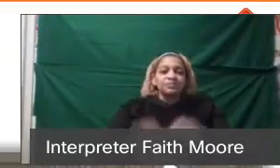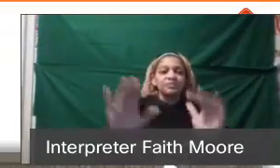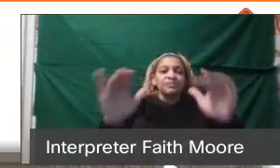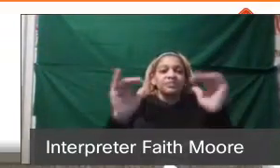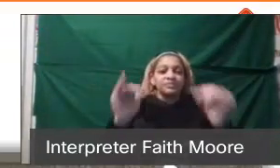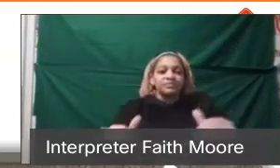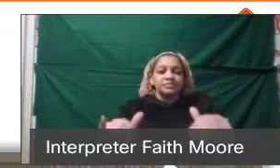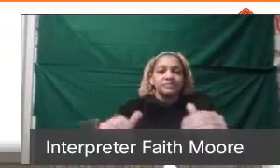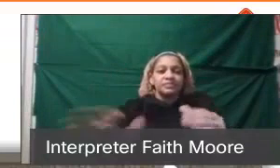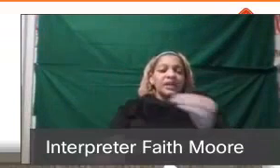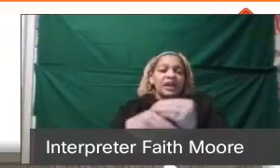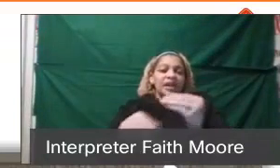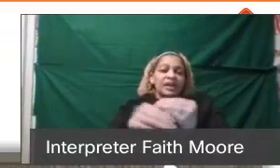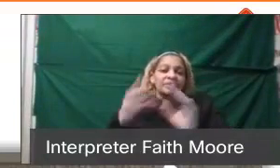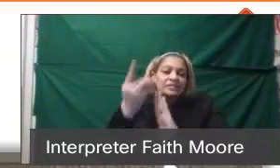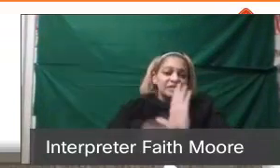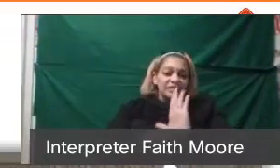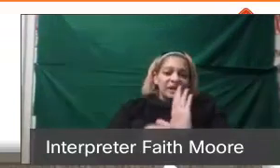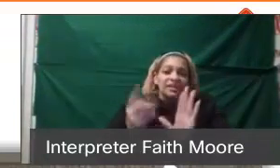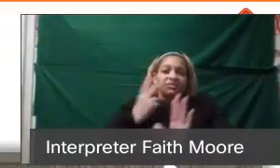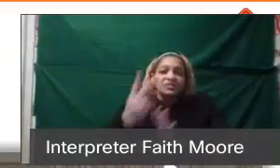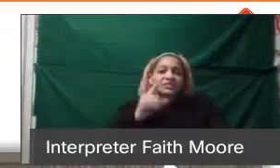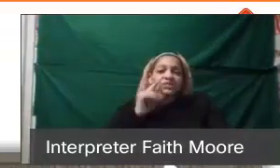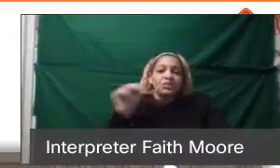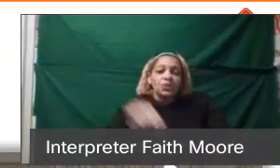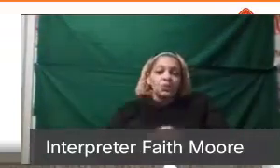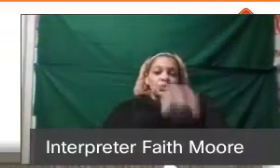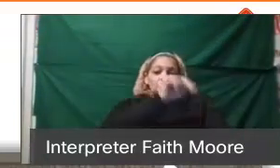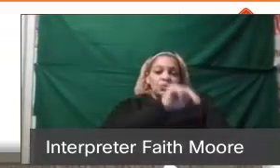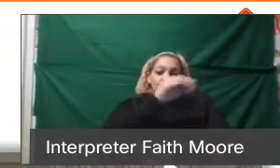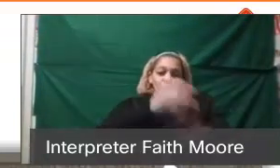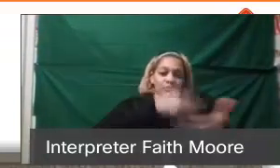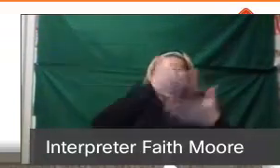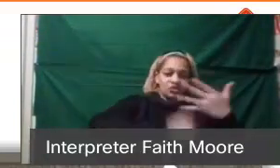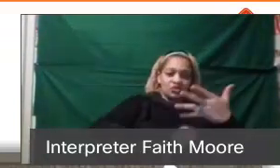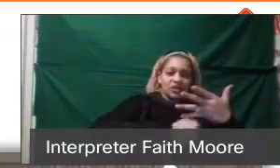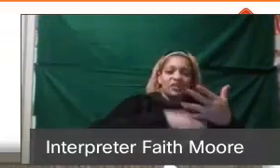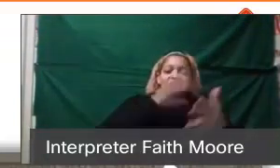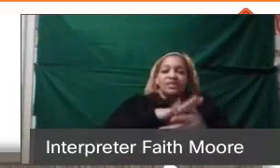Okay, and at the very north end of the project, the trail will turn east from Blair road, Northwest aspen street.